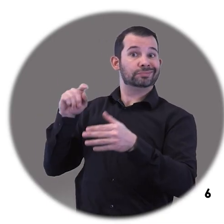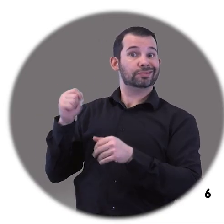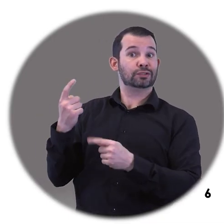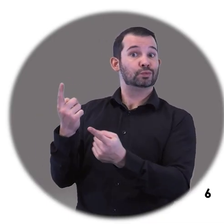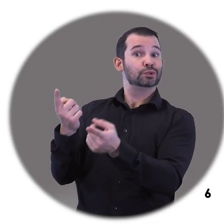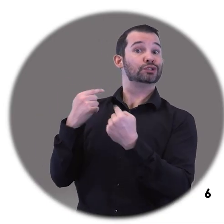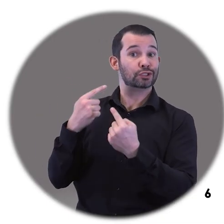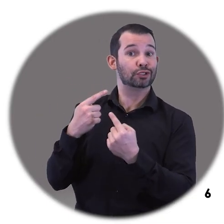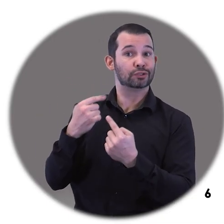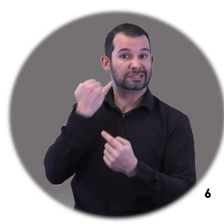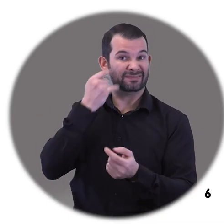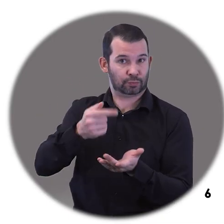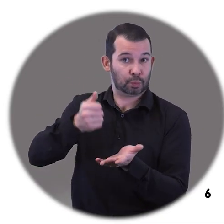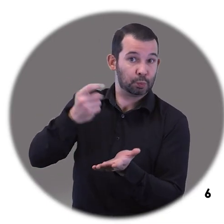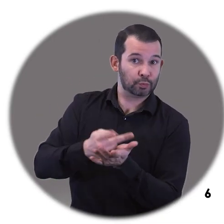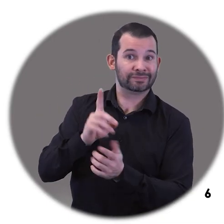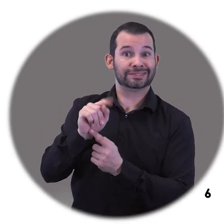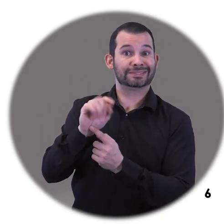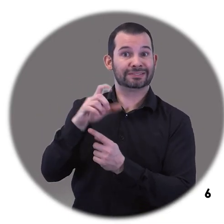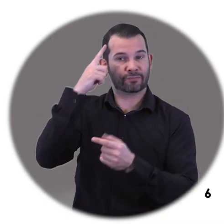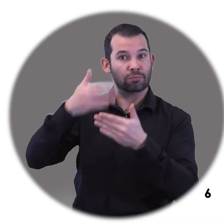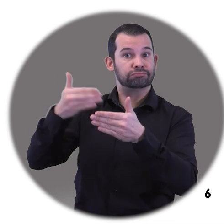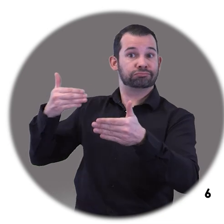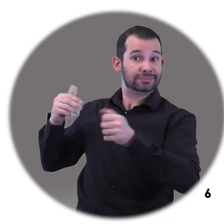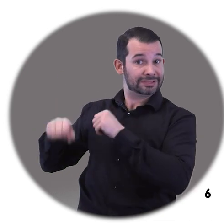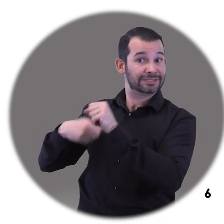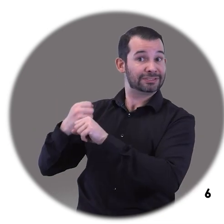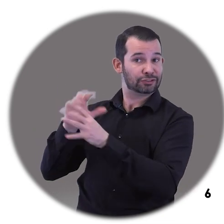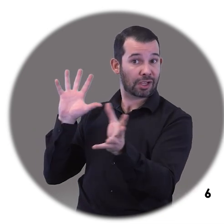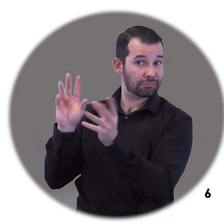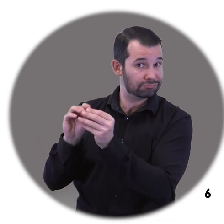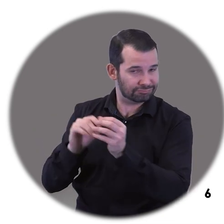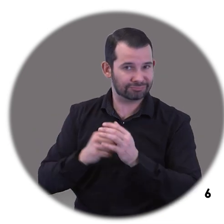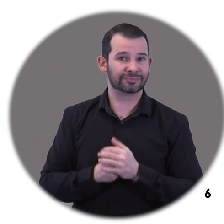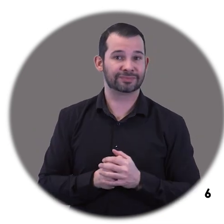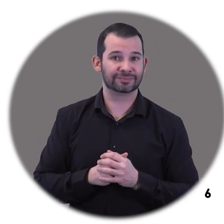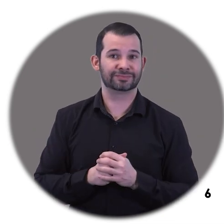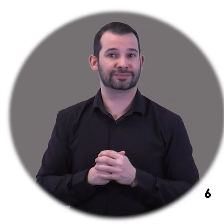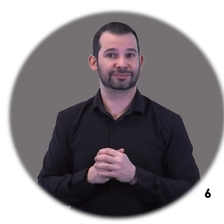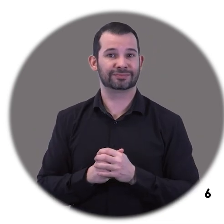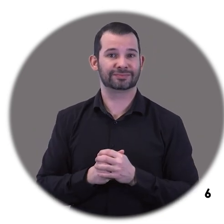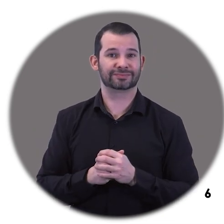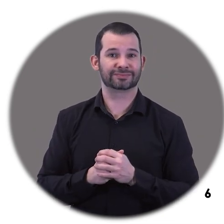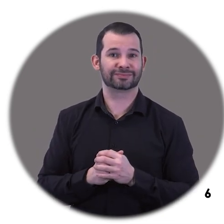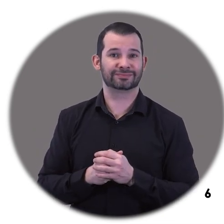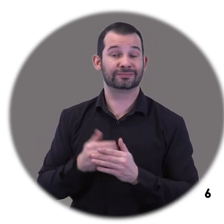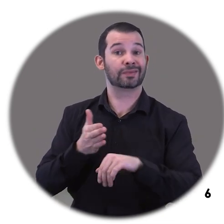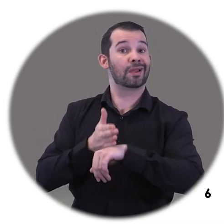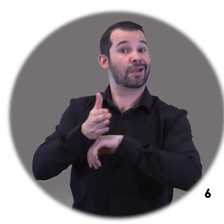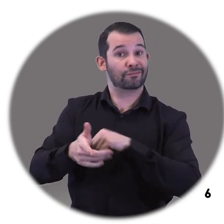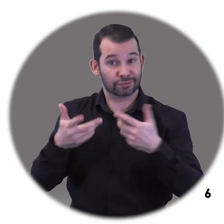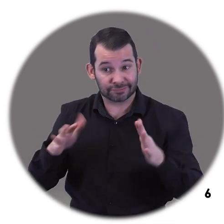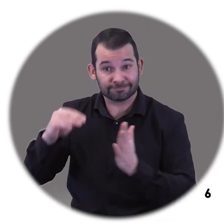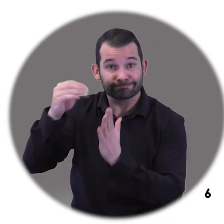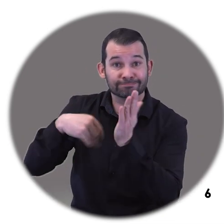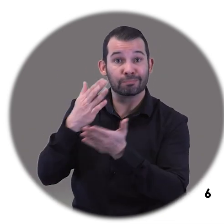if you are approved for the DTC for prior years. After completing Part A, you will receive